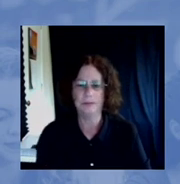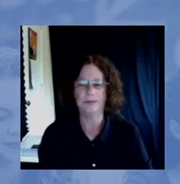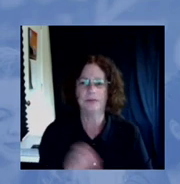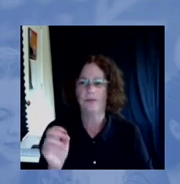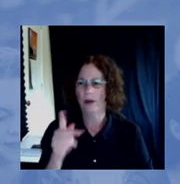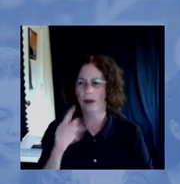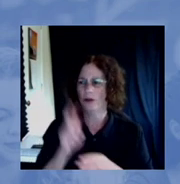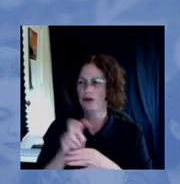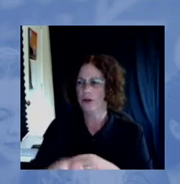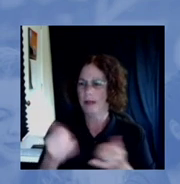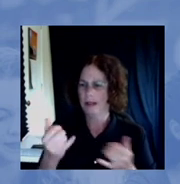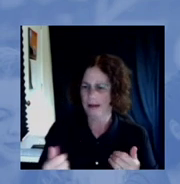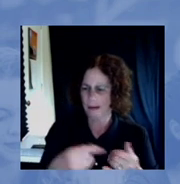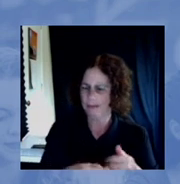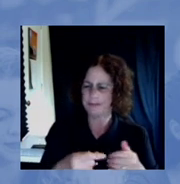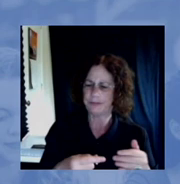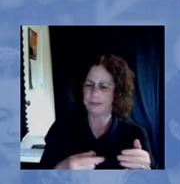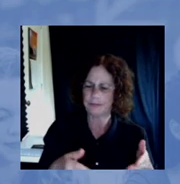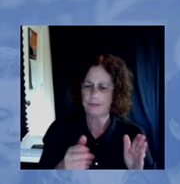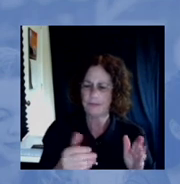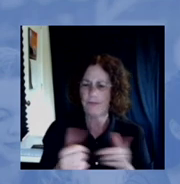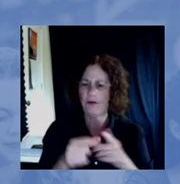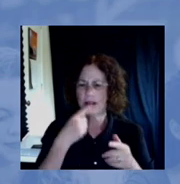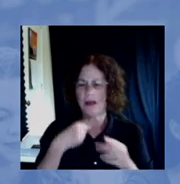LET ME FIRST SAY I'M HONORED AS WELL TO BE ON THIS PANEL.